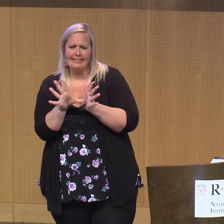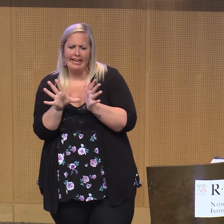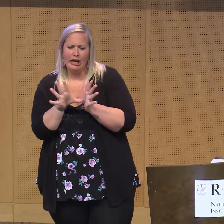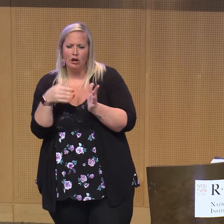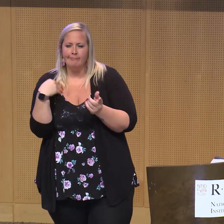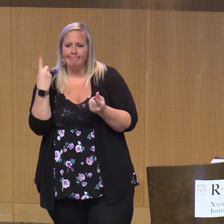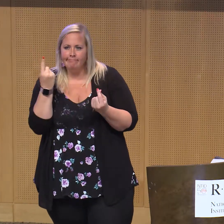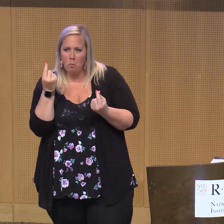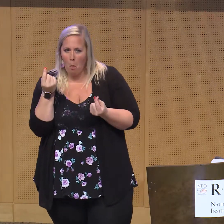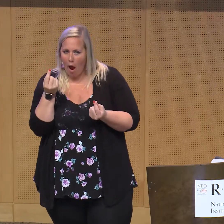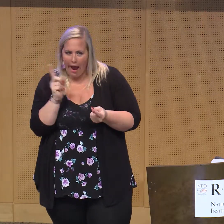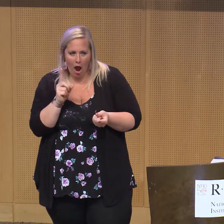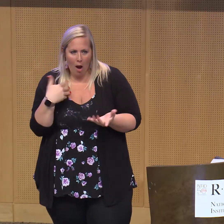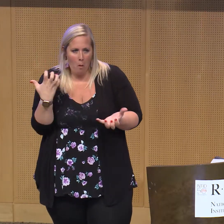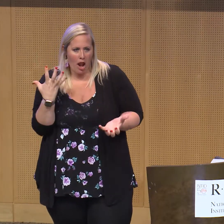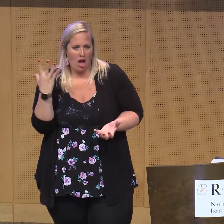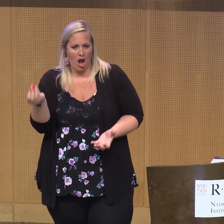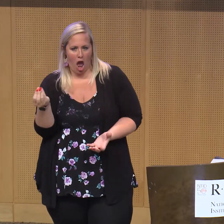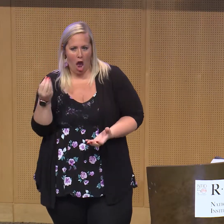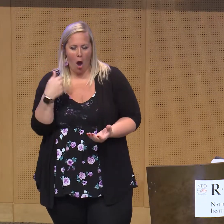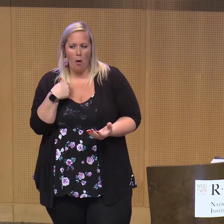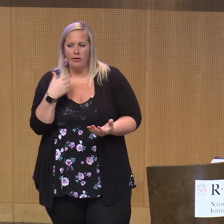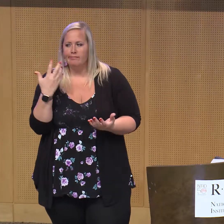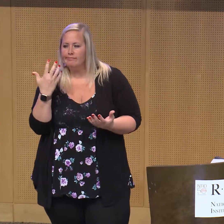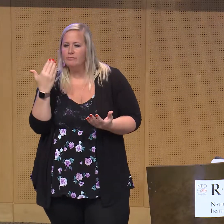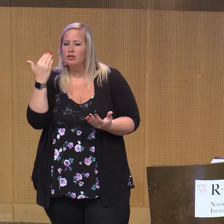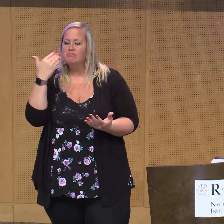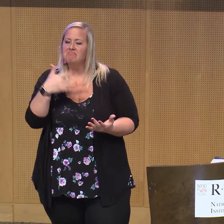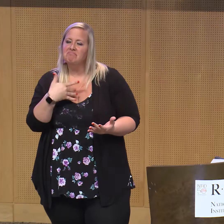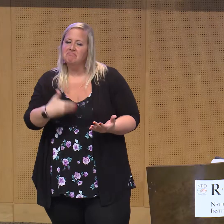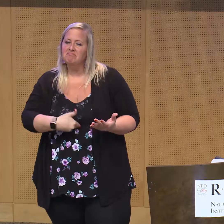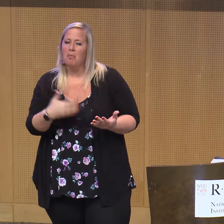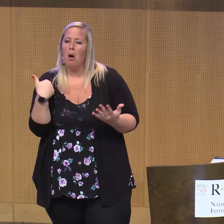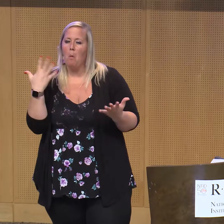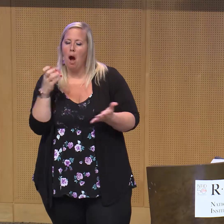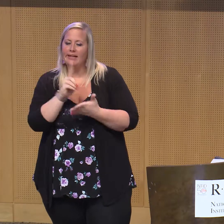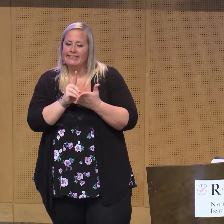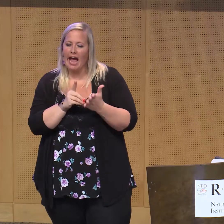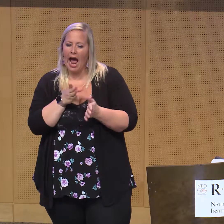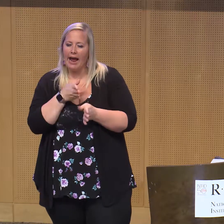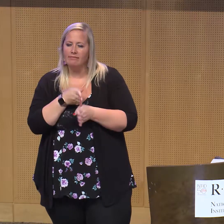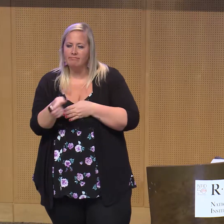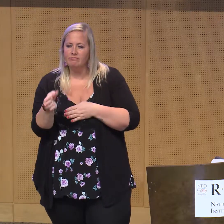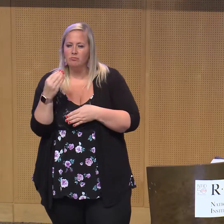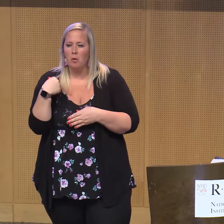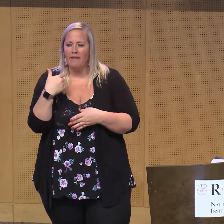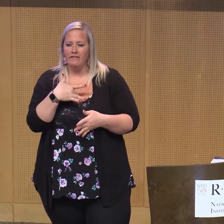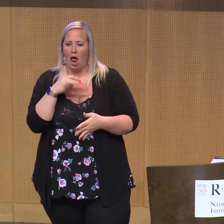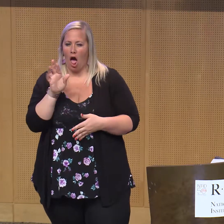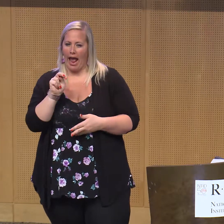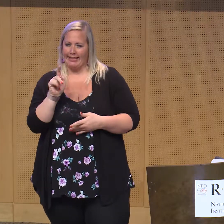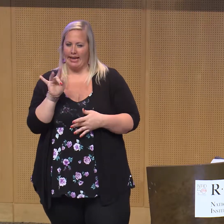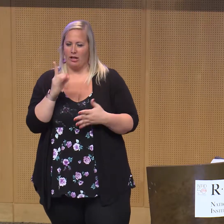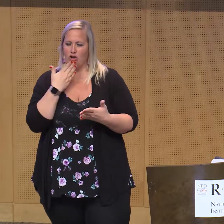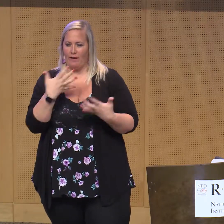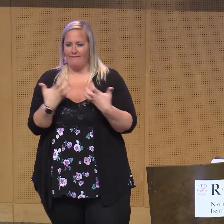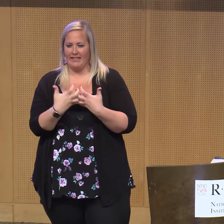Let's see. I think I was a junior or a senior. I was considering where I wanted to go to college, and I knew that I wanted to be in the design field.